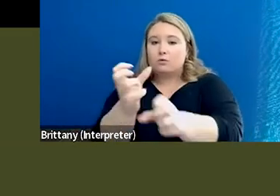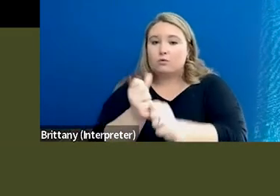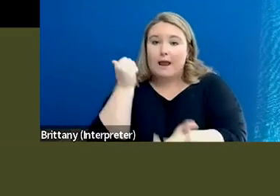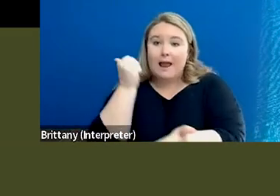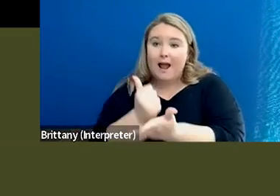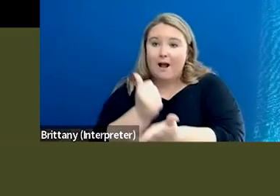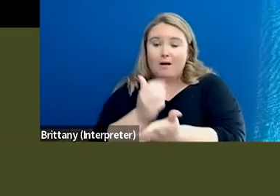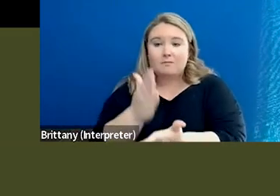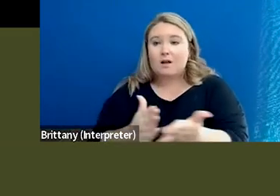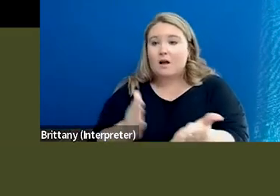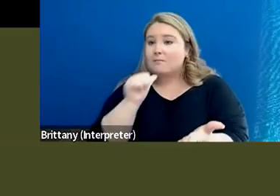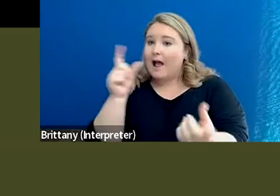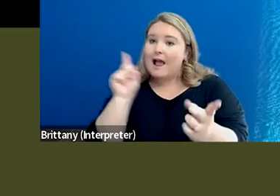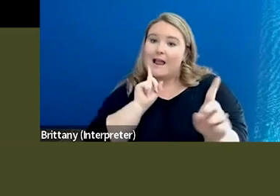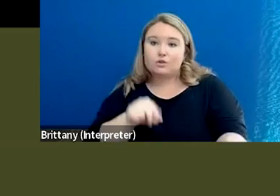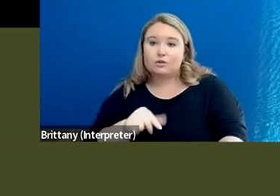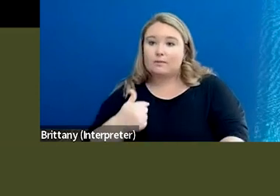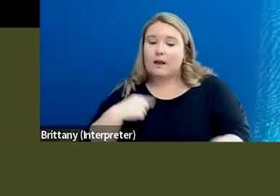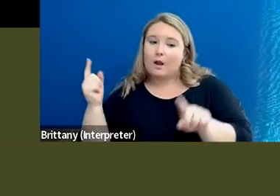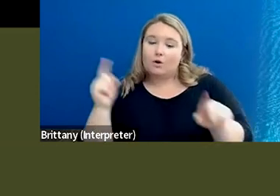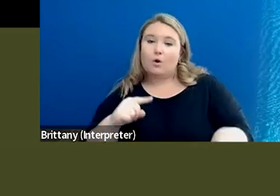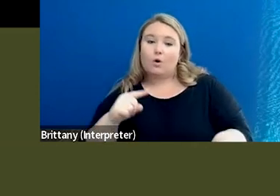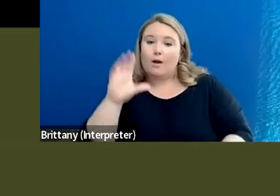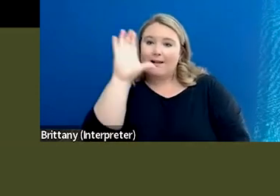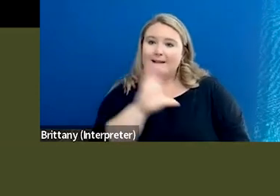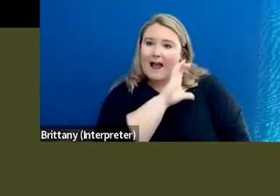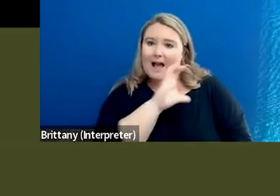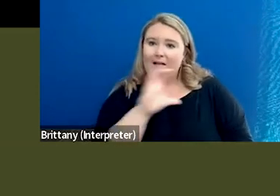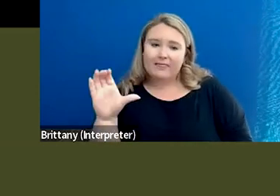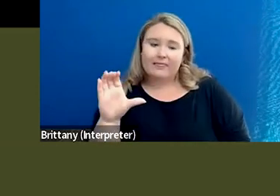I go to Catholic charities. I go through some of everything you can think of,